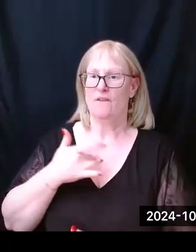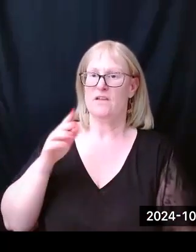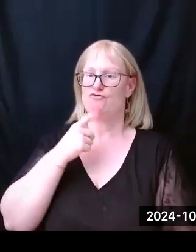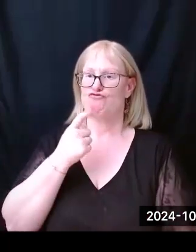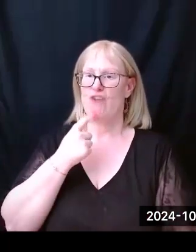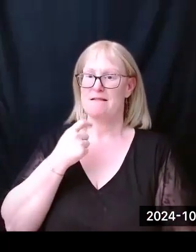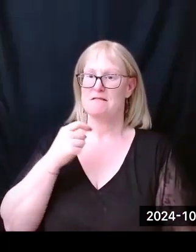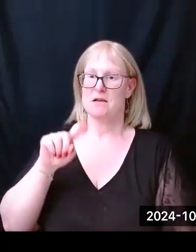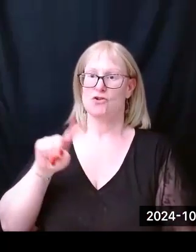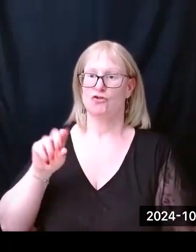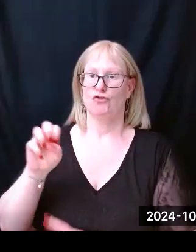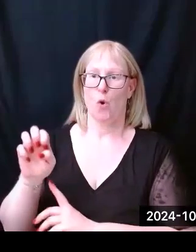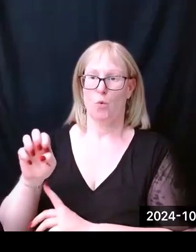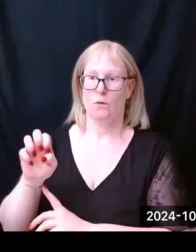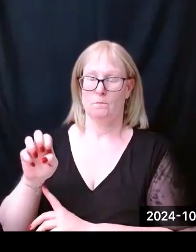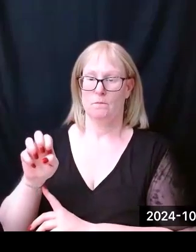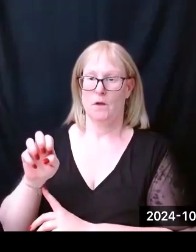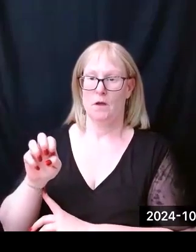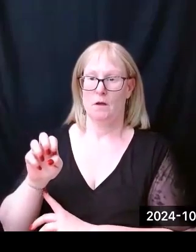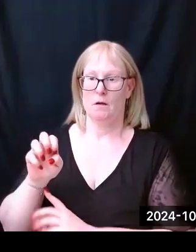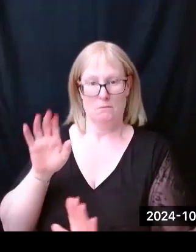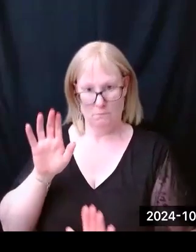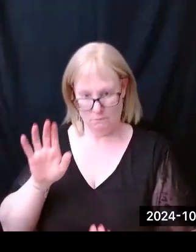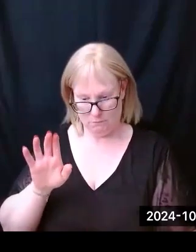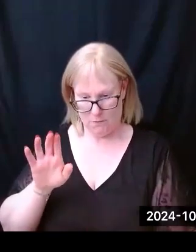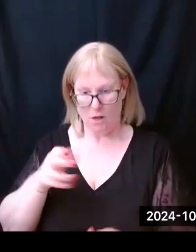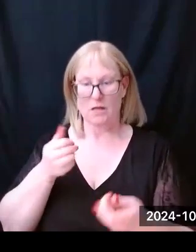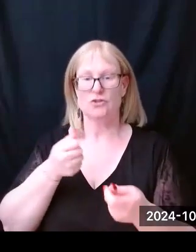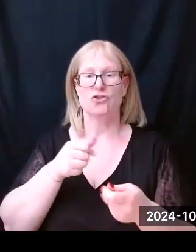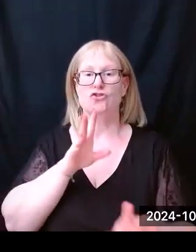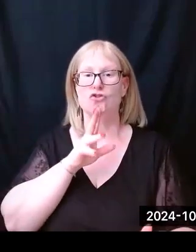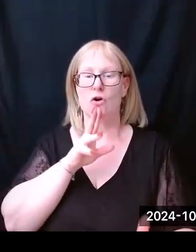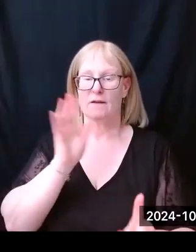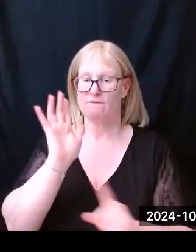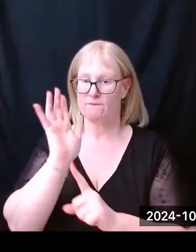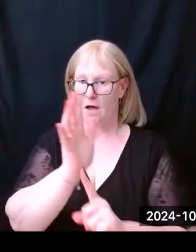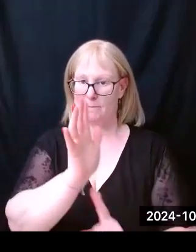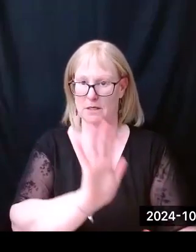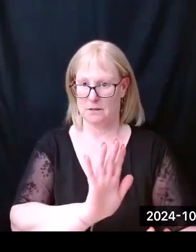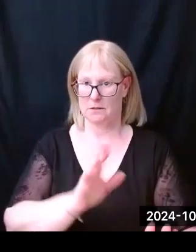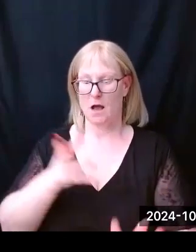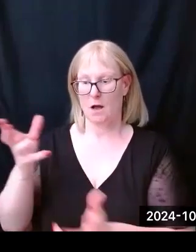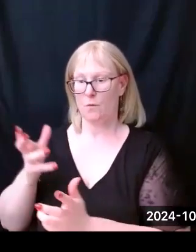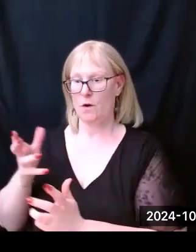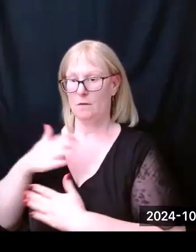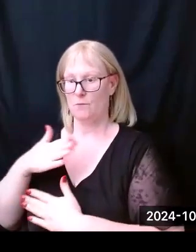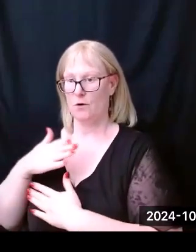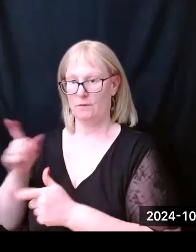way we can all chill out and come back to our green zone and talk to one another. Like, right. Wouldn't it be great if you have like a